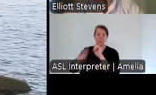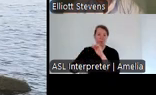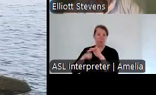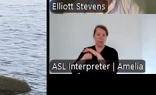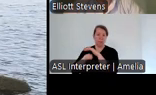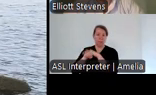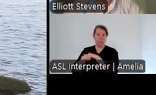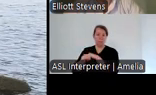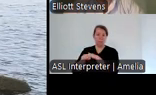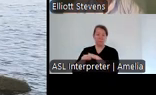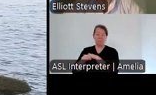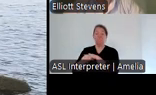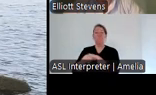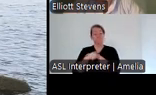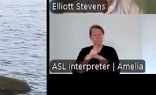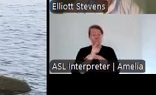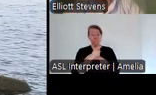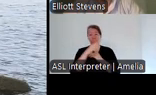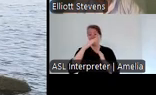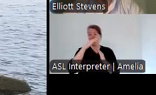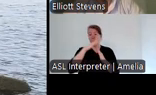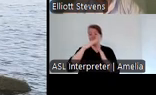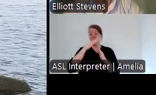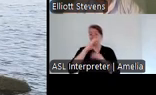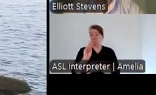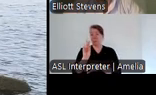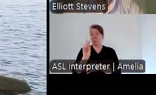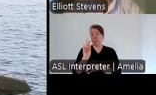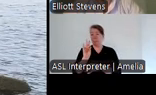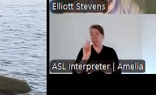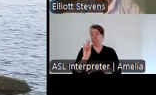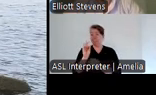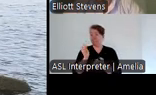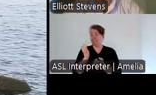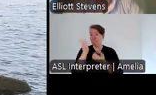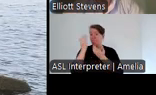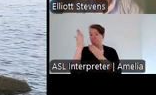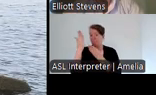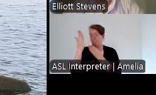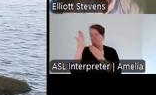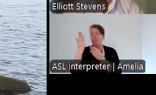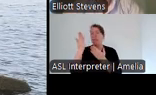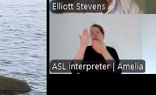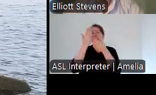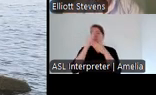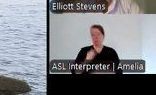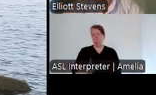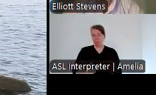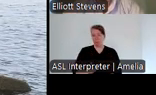and then I break down a little bit how these seven things work or how to test for these seven things.